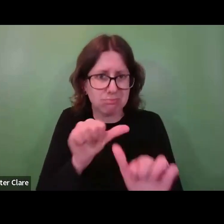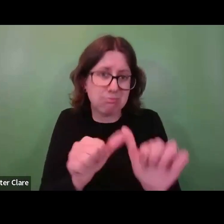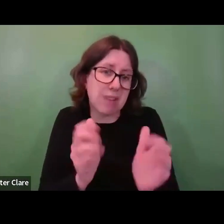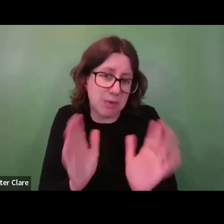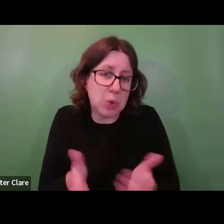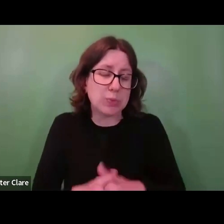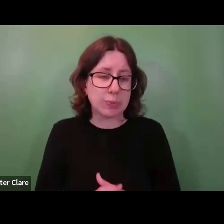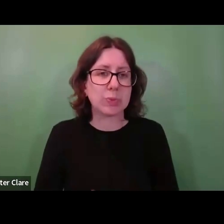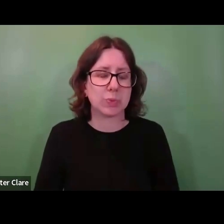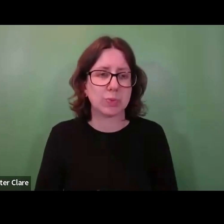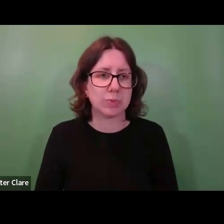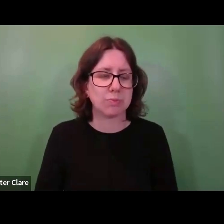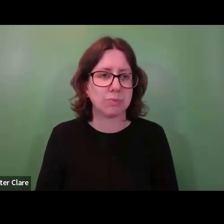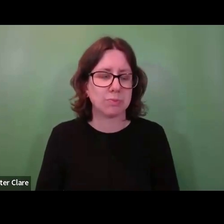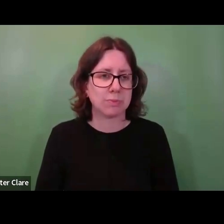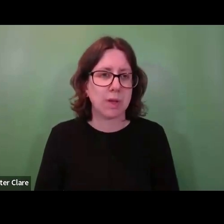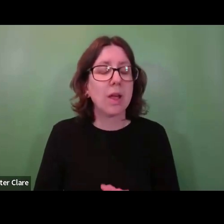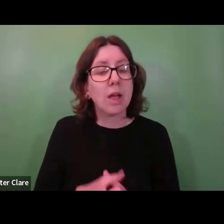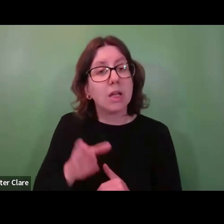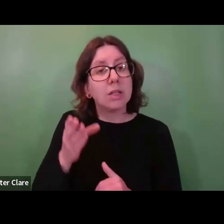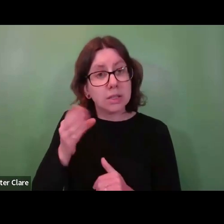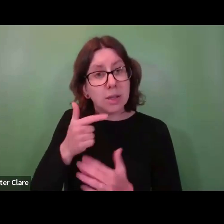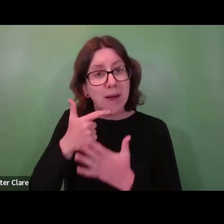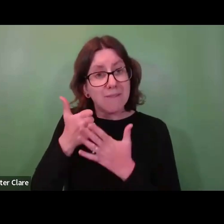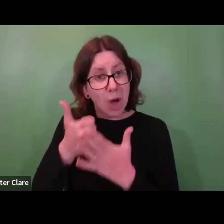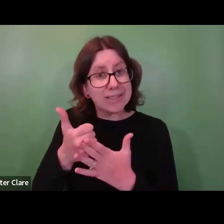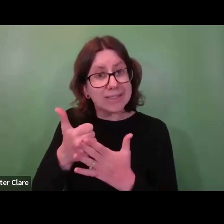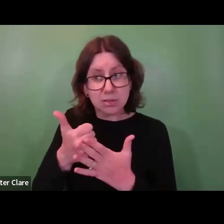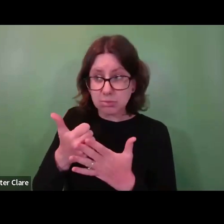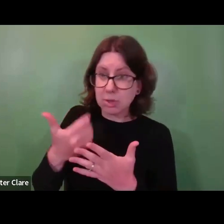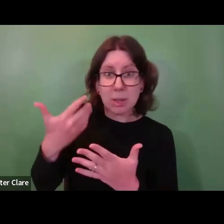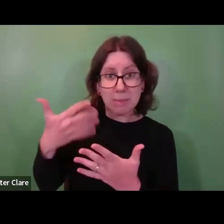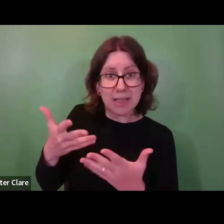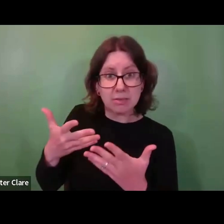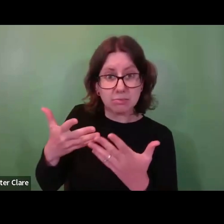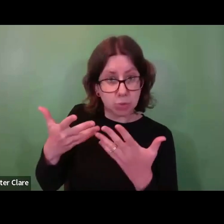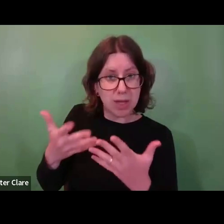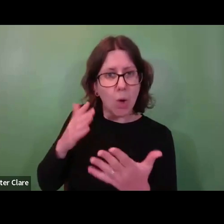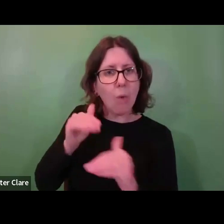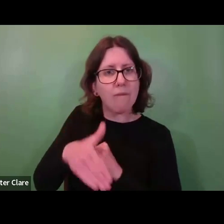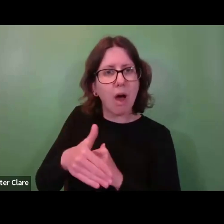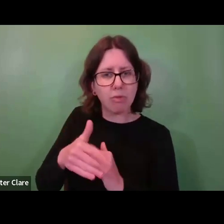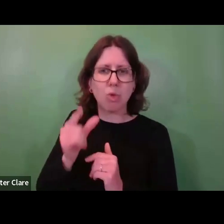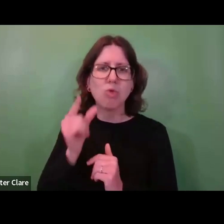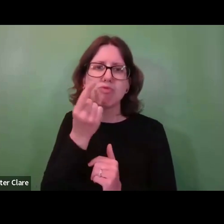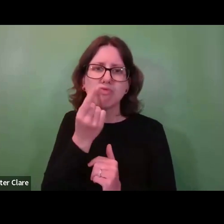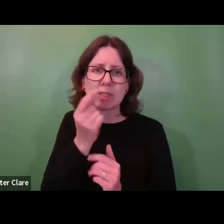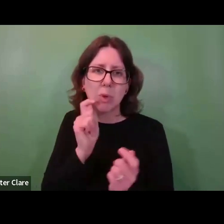we've already had some advice in terms of reasonable adjustments, and I think my plea to DCMS, in fact,